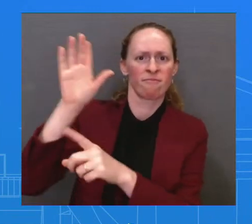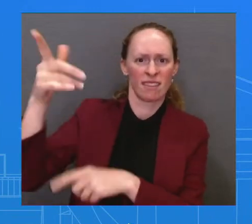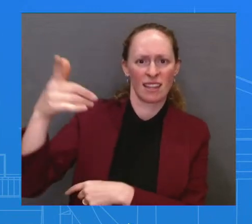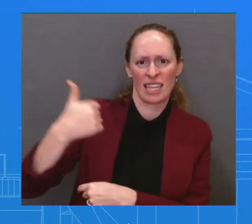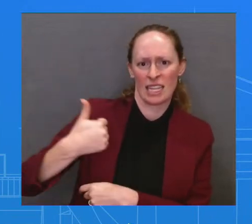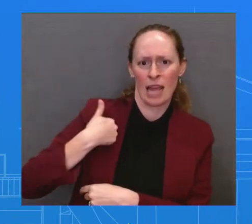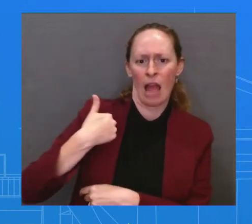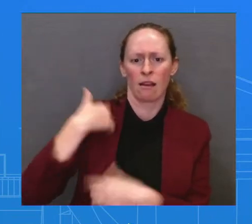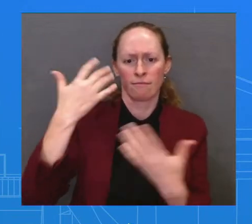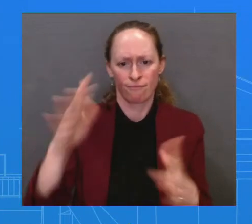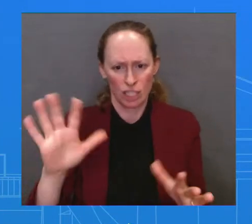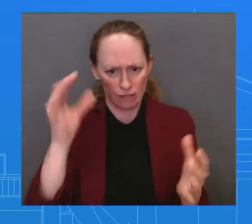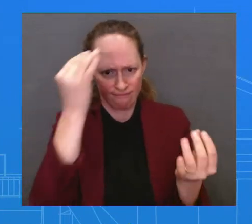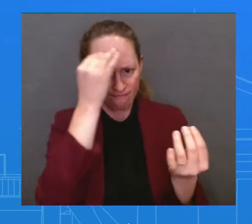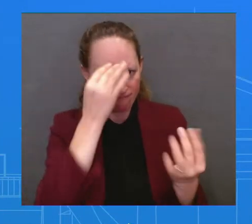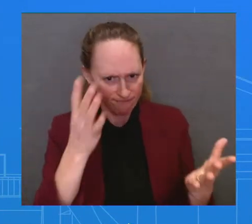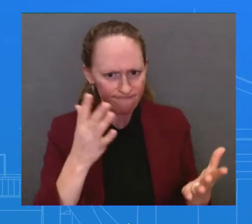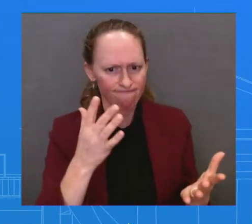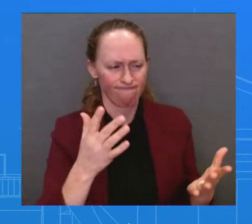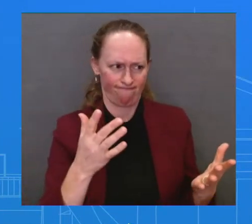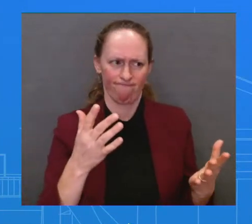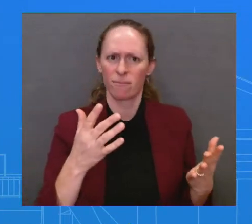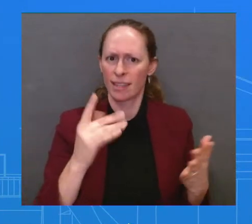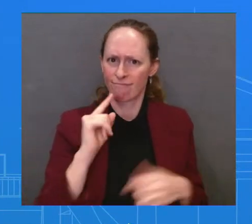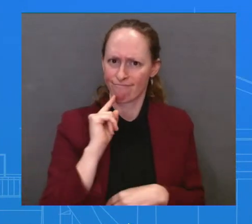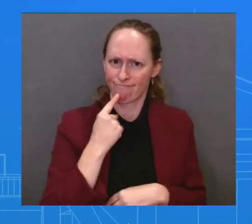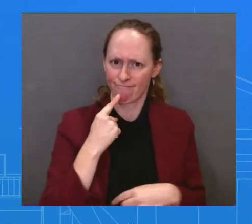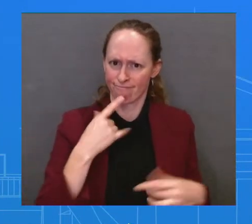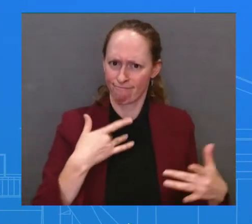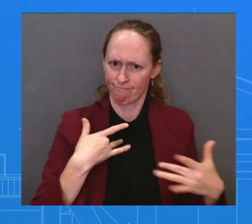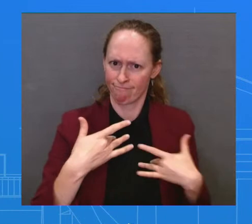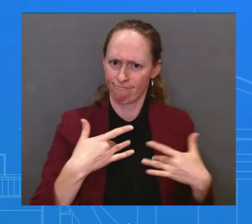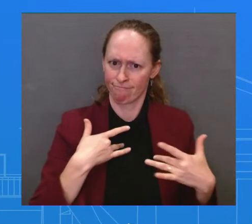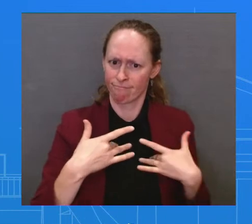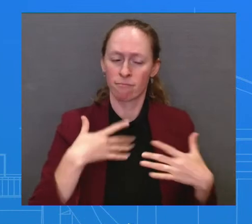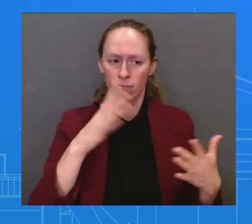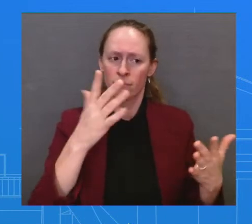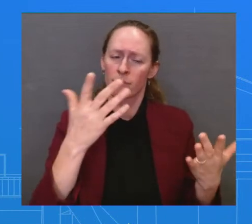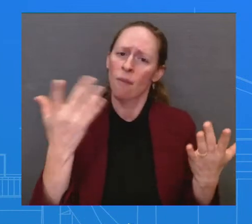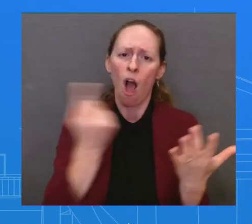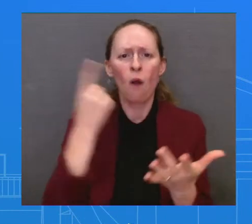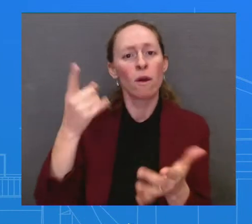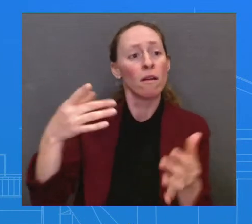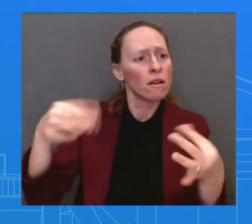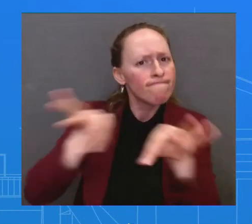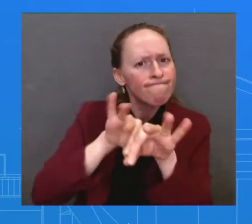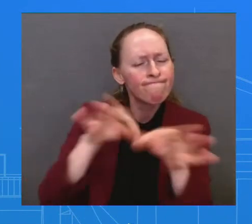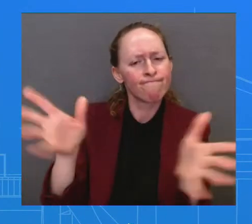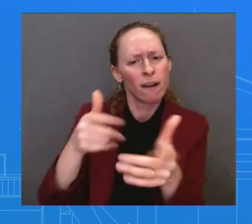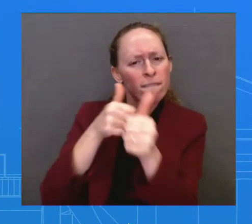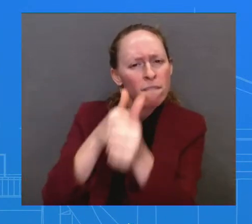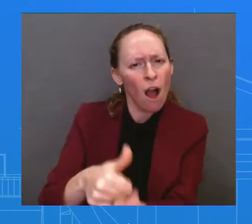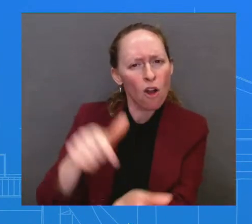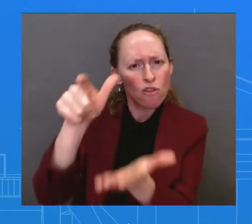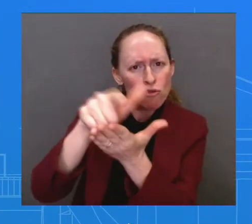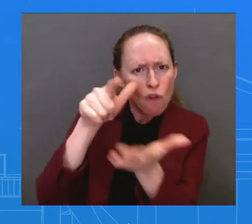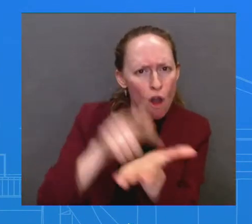our support for a law enforcement process to get to the bottom of exactly what happened and to ensure that the perpetrators are held accountable.